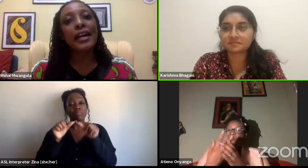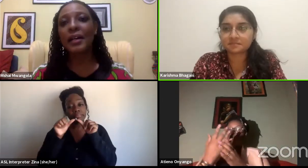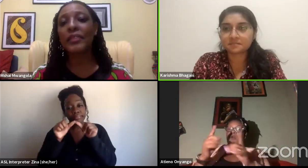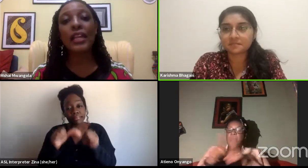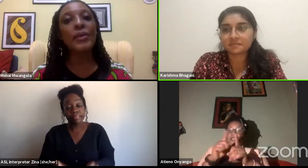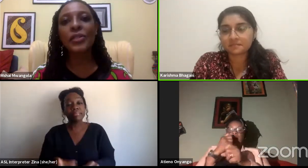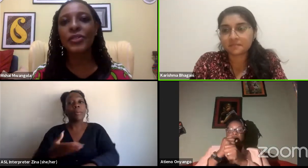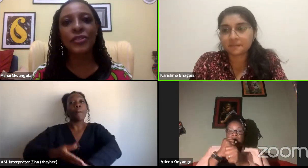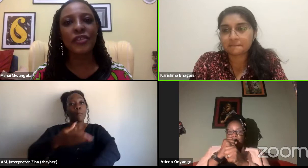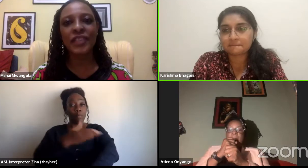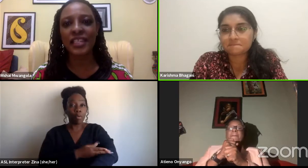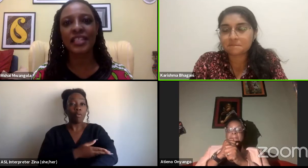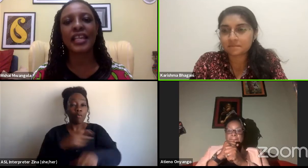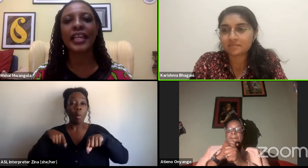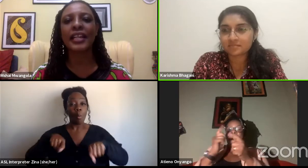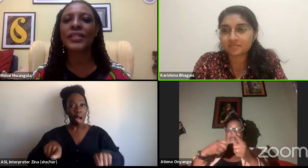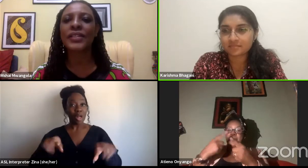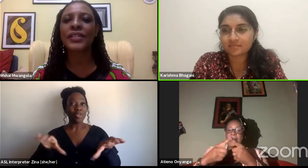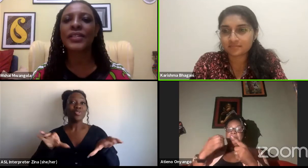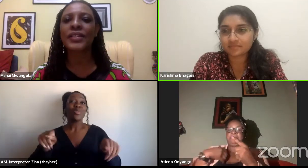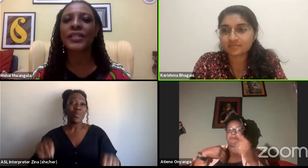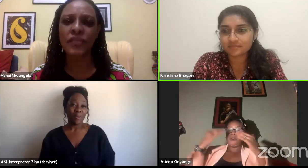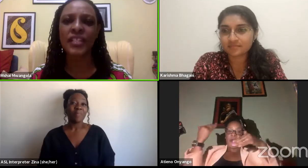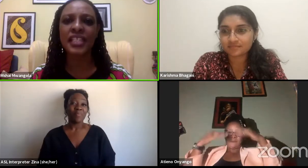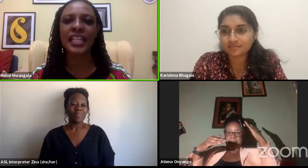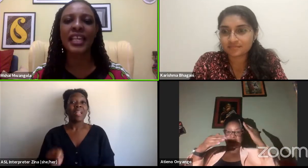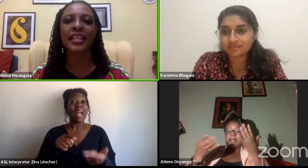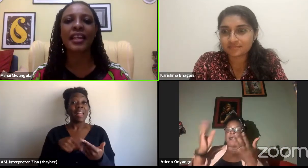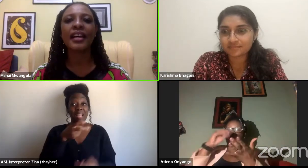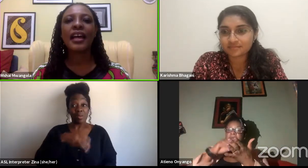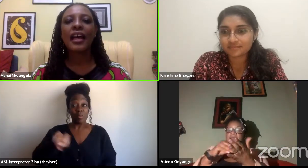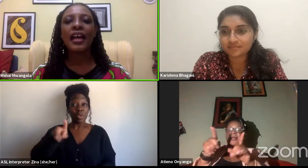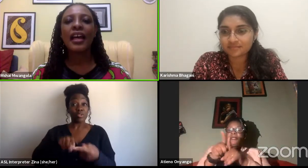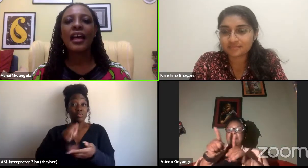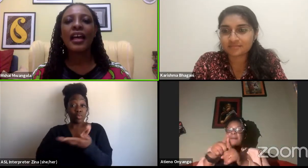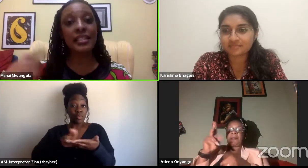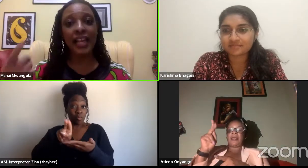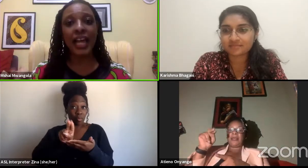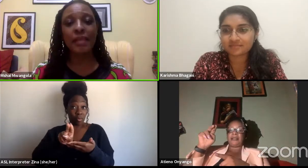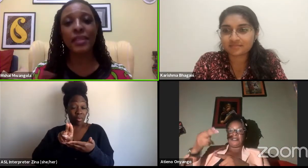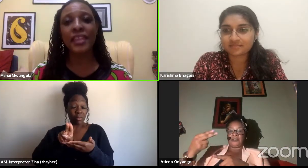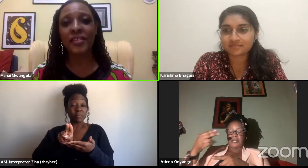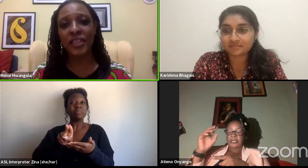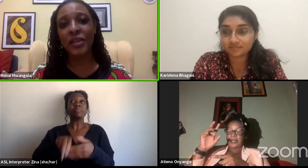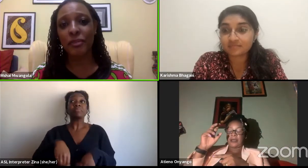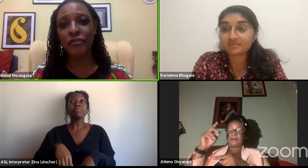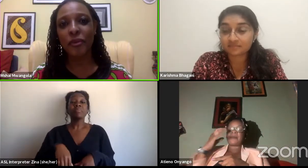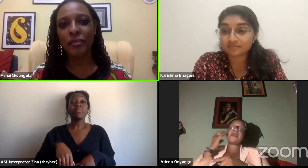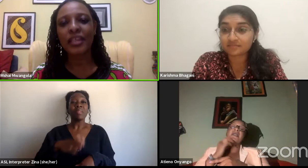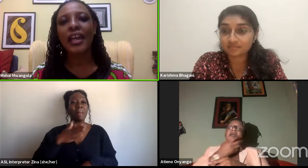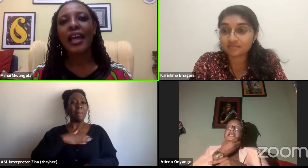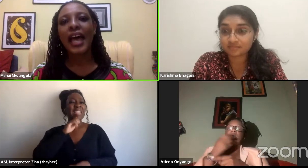And then I went on to university. Again, I was at Kenyatta University in Kenya and my sister had been there the year before me.